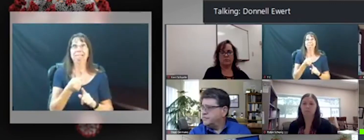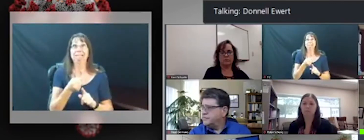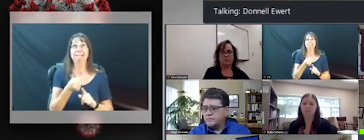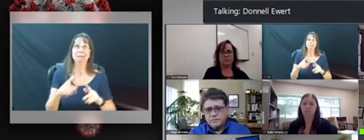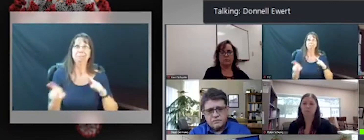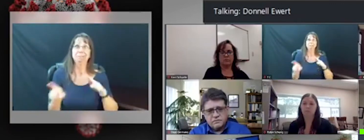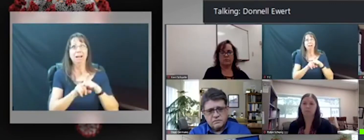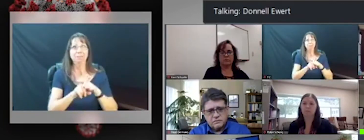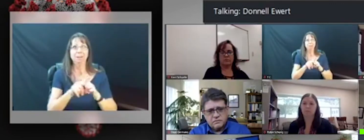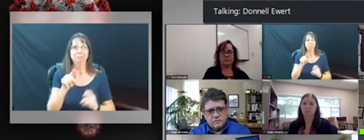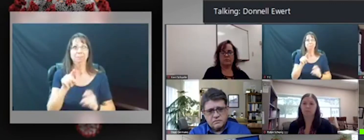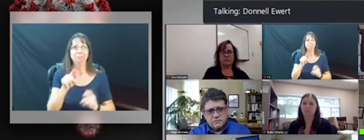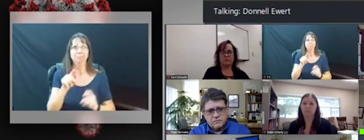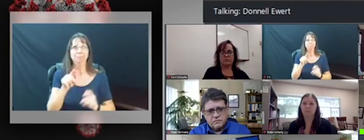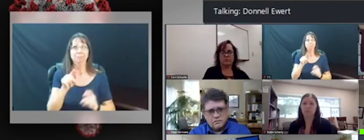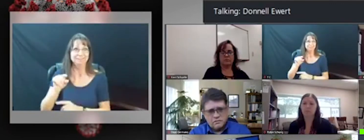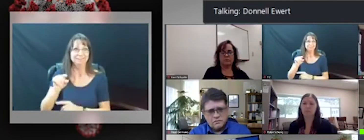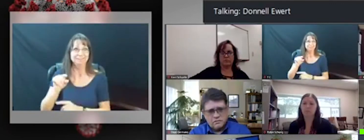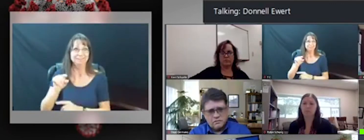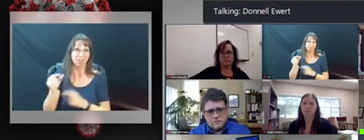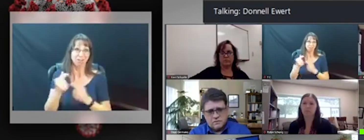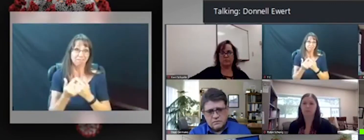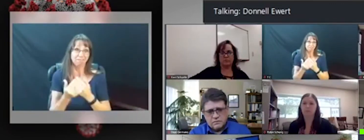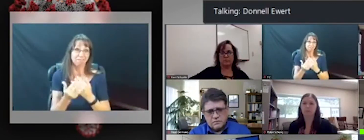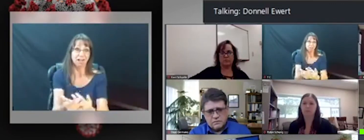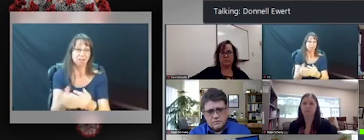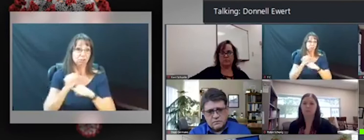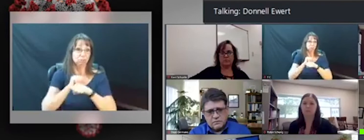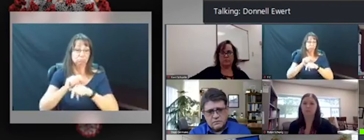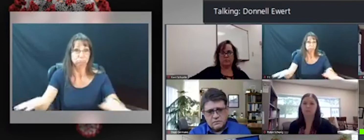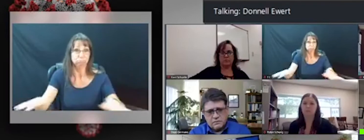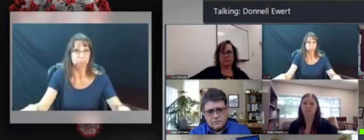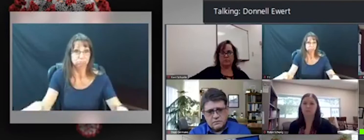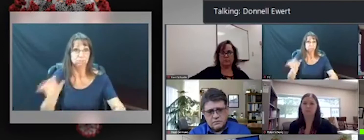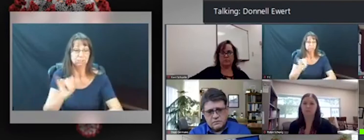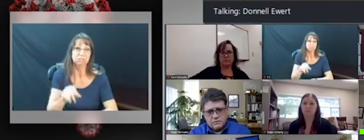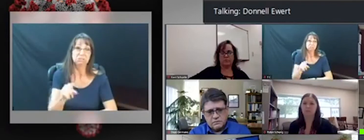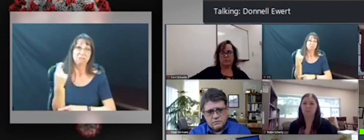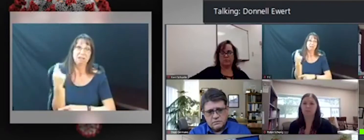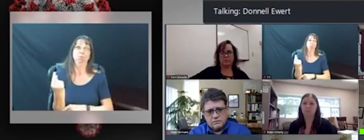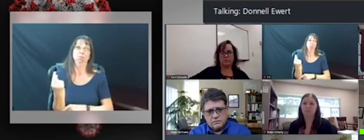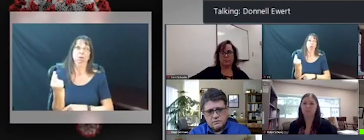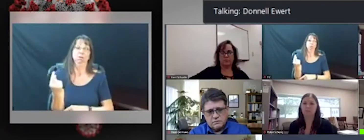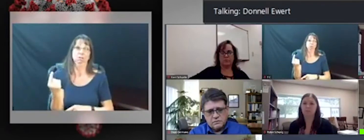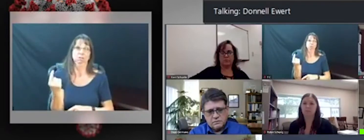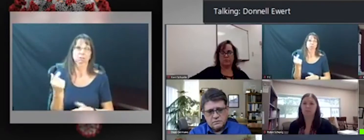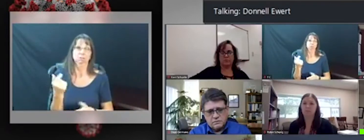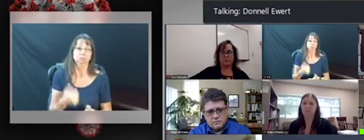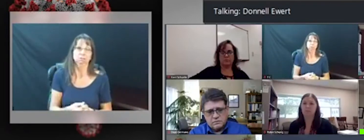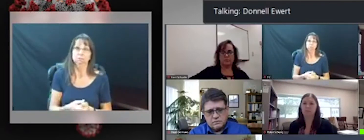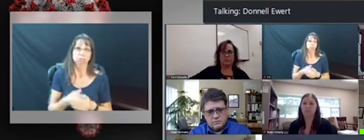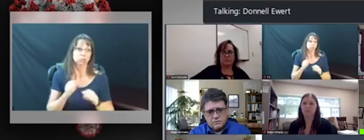of other fires but that one got away and that's akin to what happens sometimes with communicable